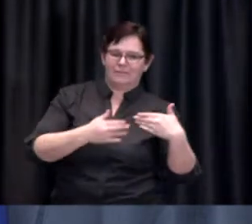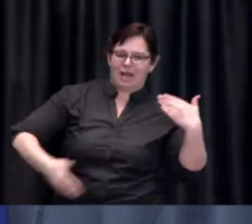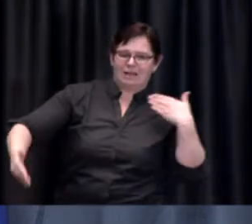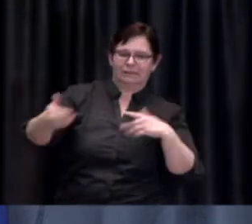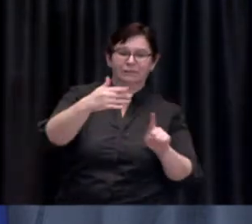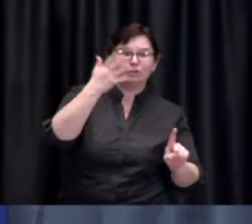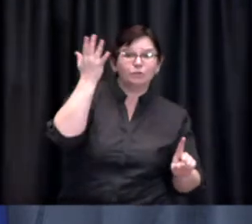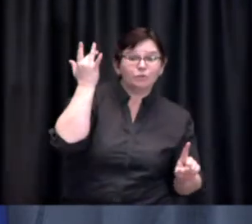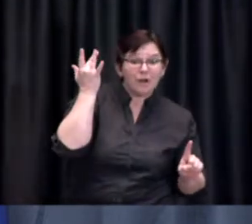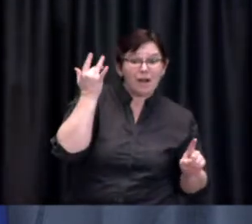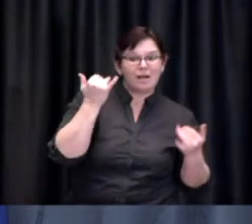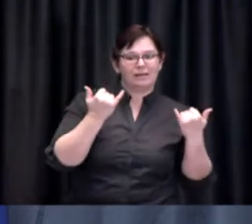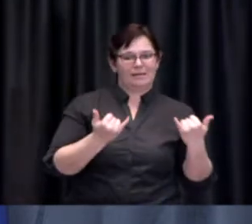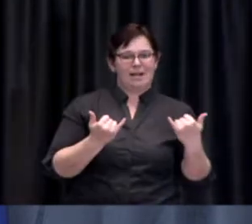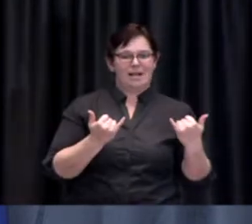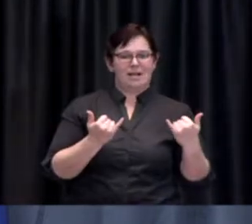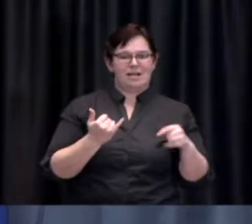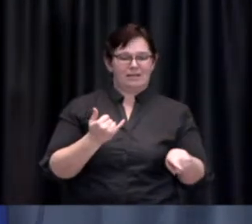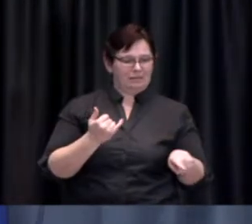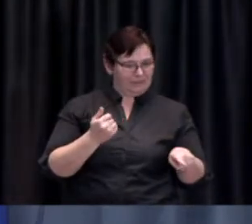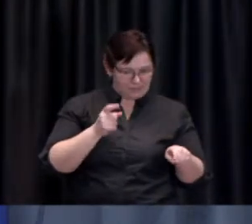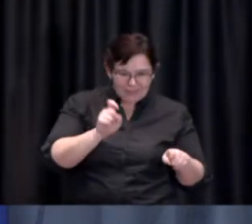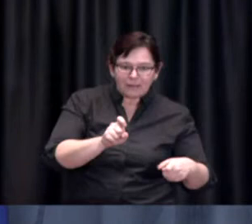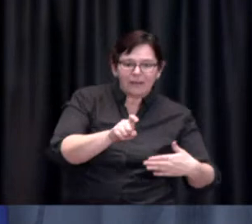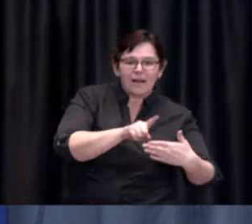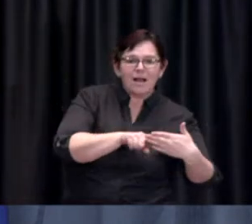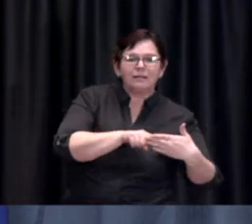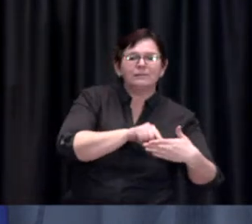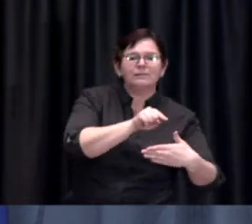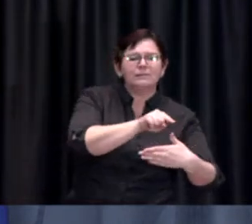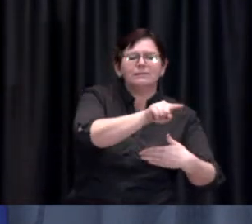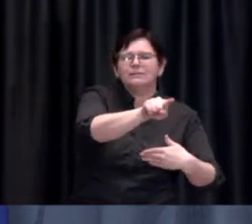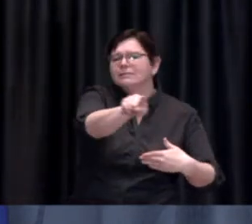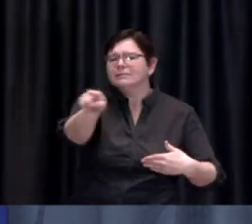as far ahead as July 1st is because these organizations often have to sign substantial contracts